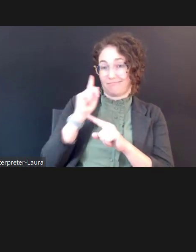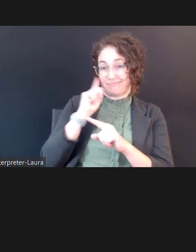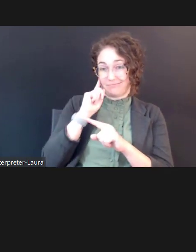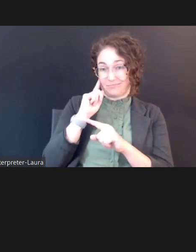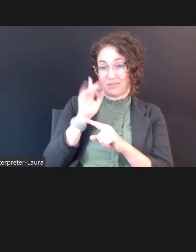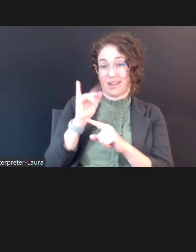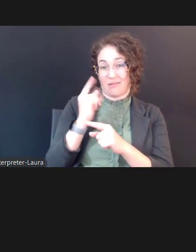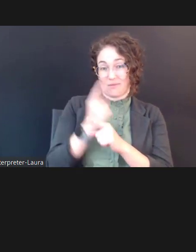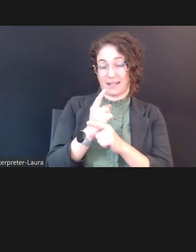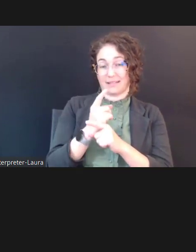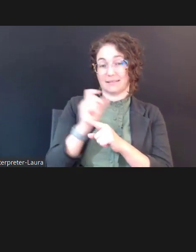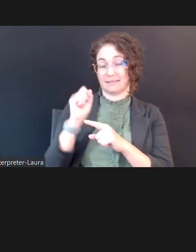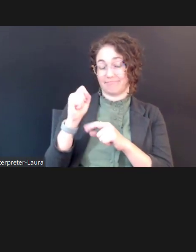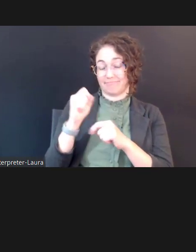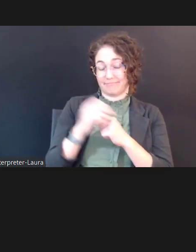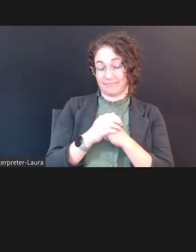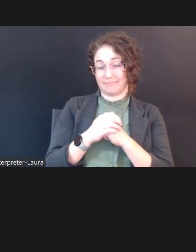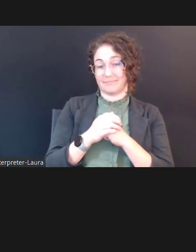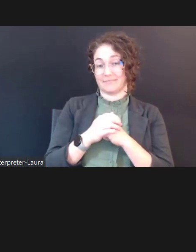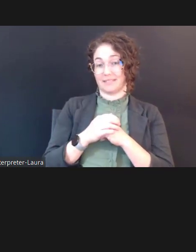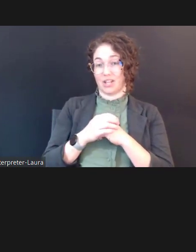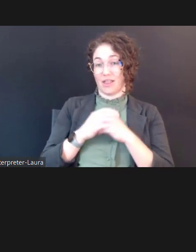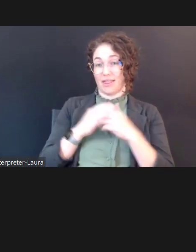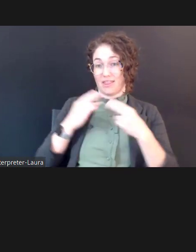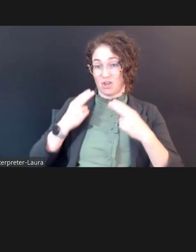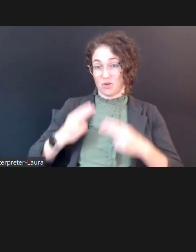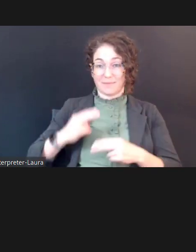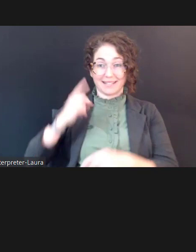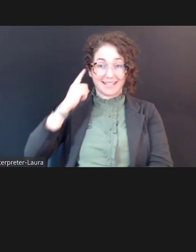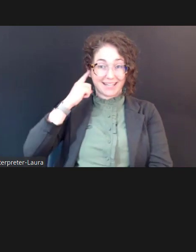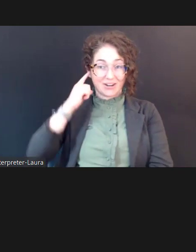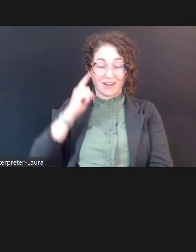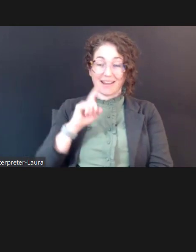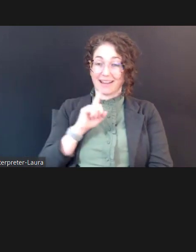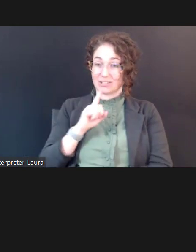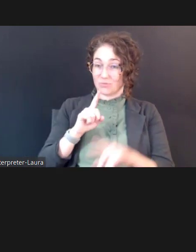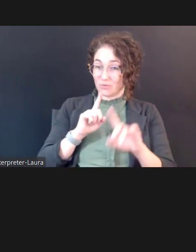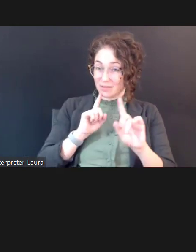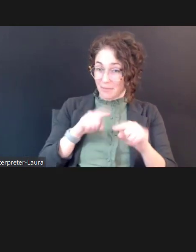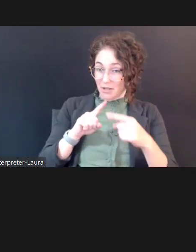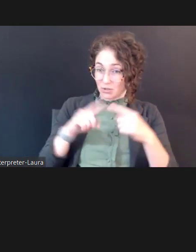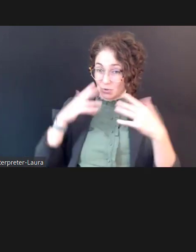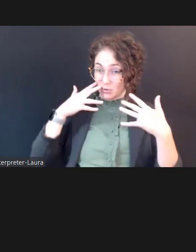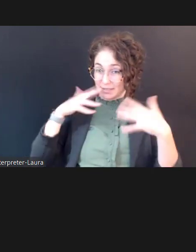A human ear responds to sound by producing an emission that we can